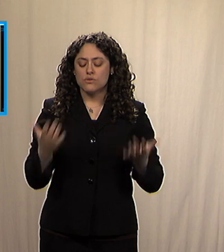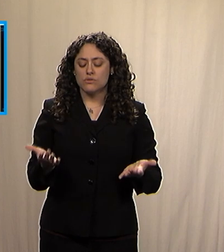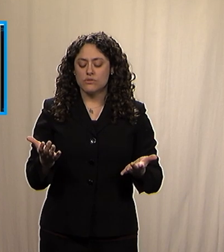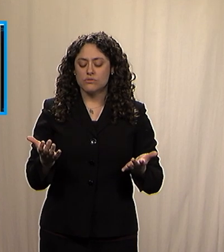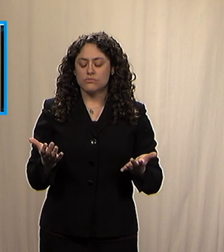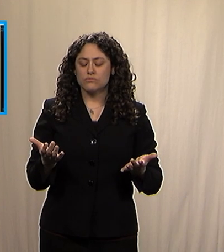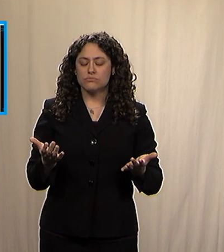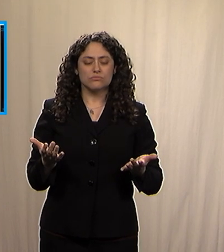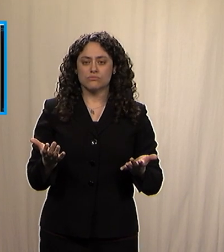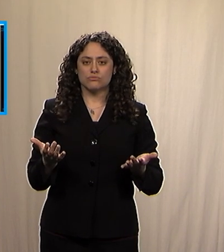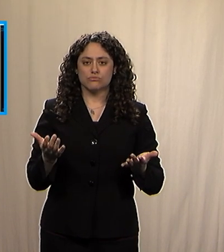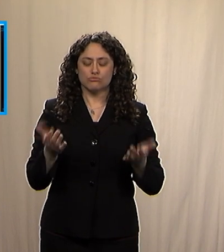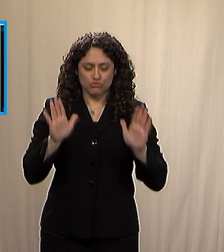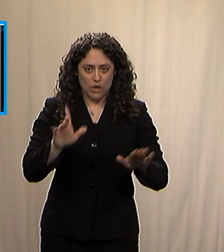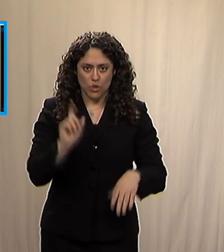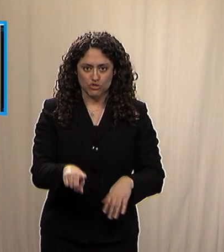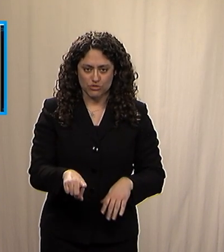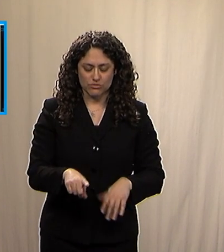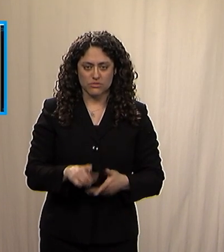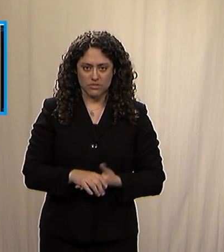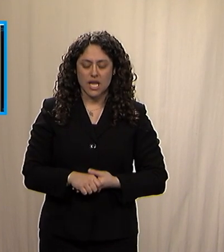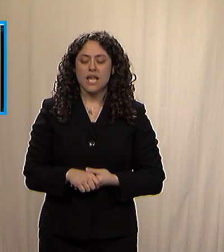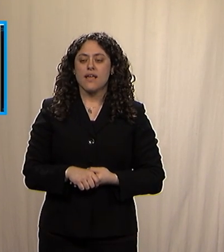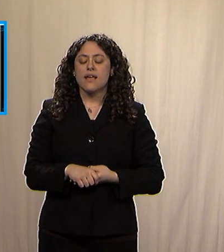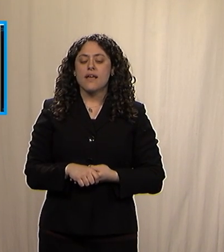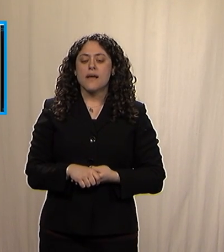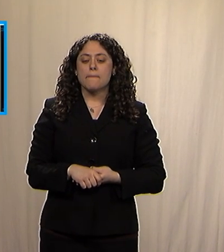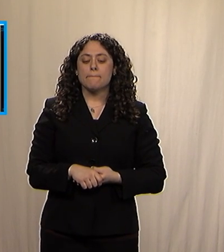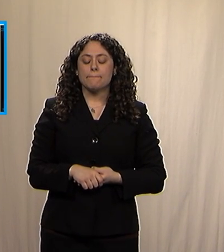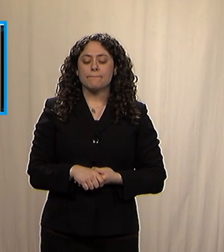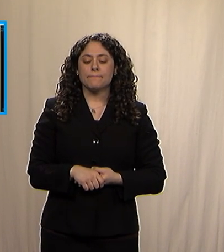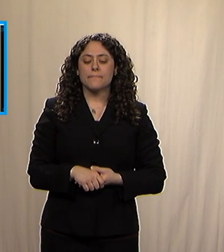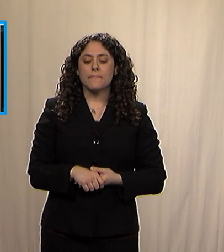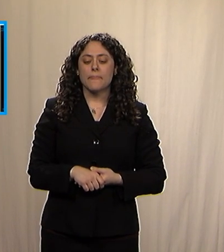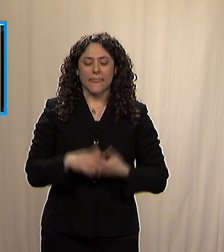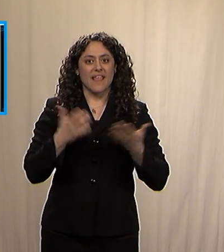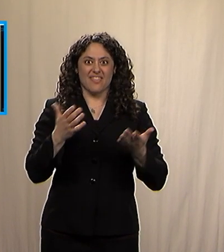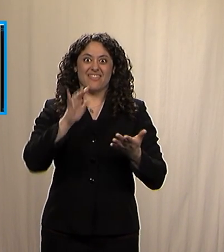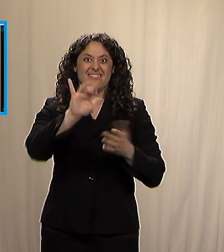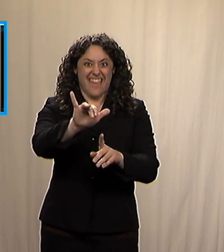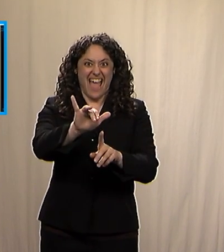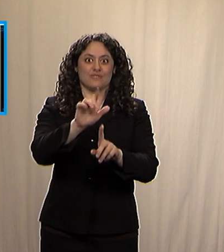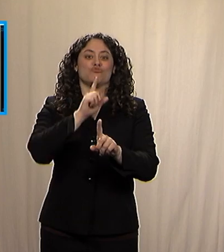And that's one of the things that got us starting to think about this.